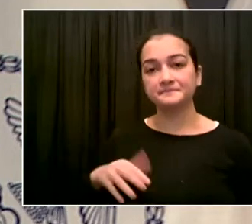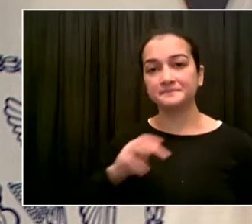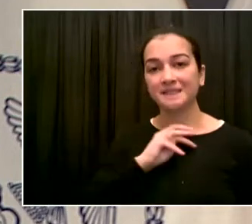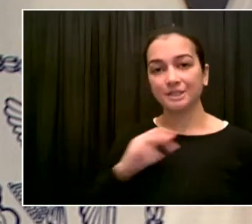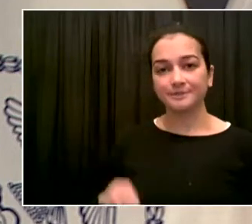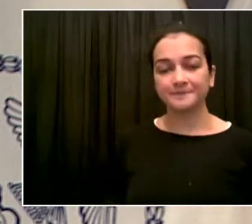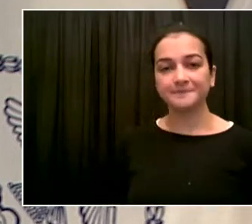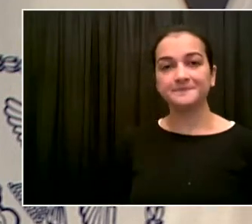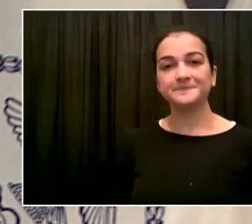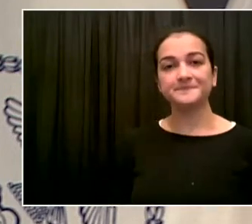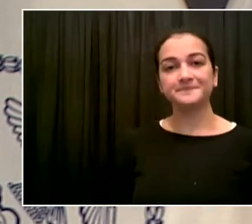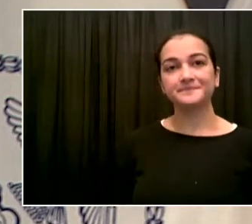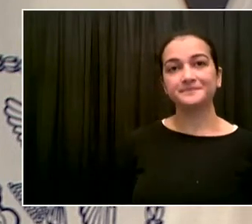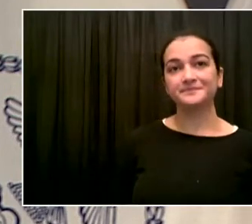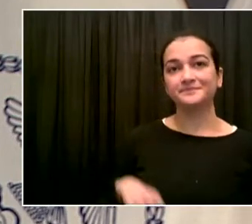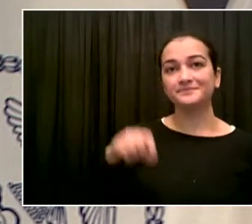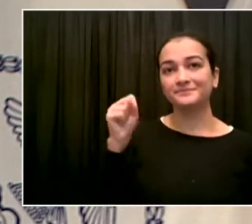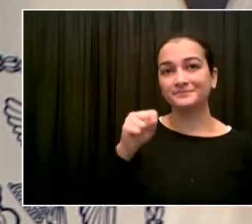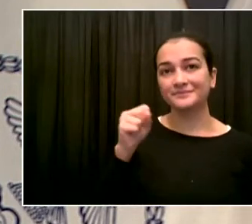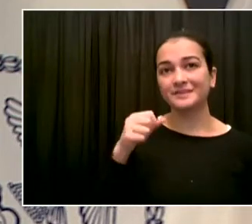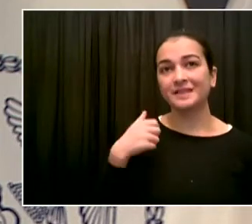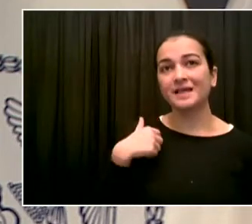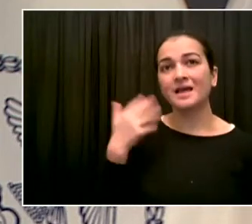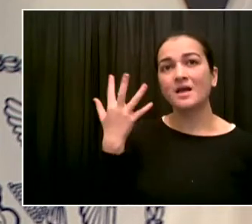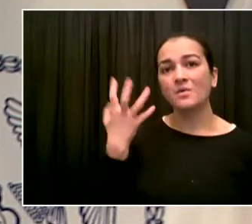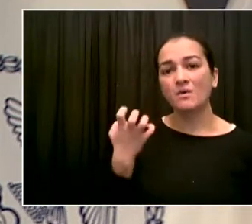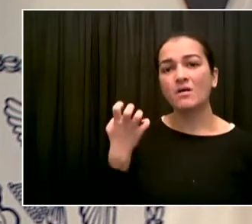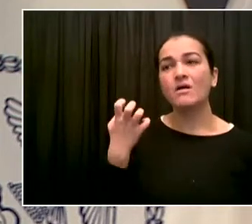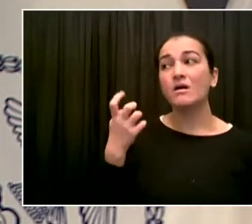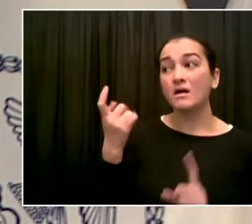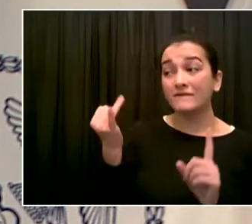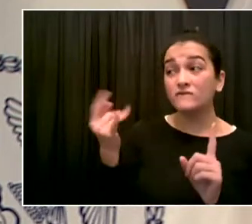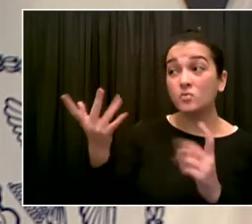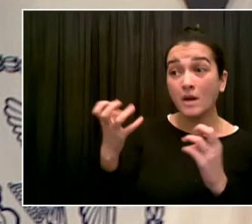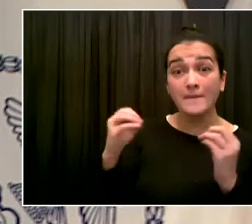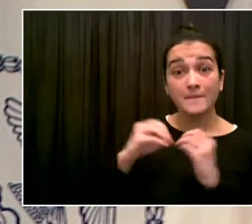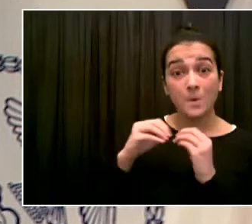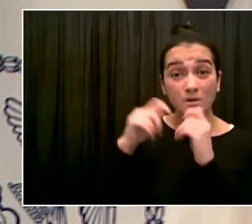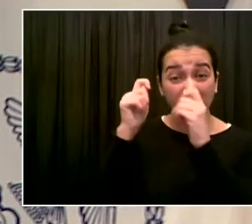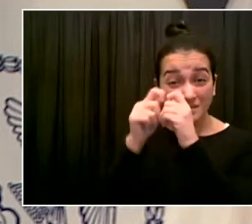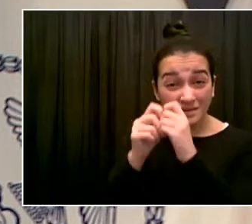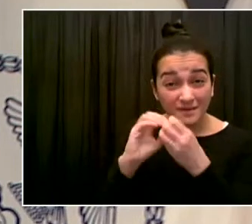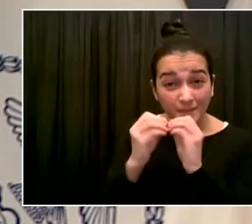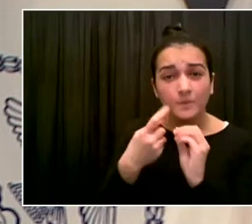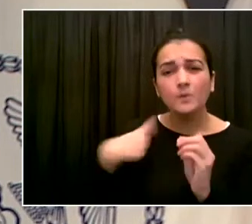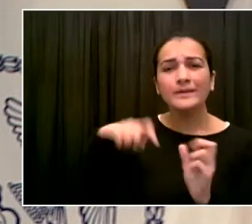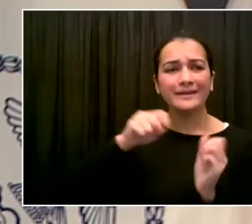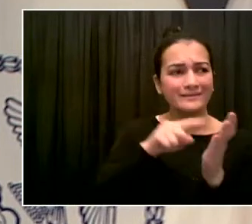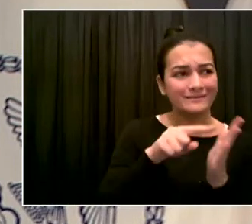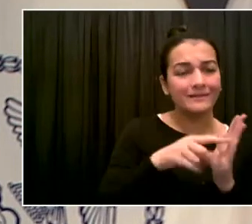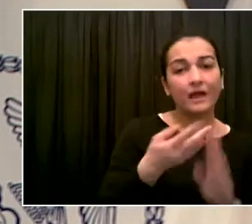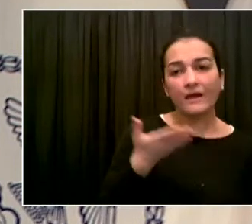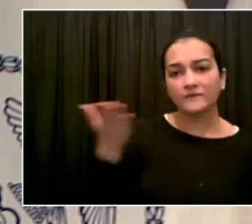TO THE SPECIFICS ON WHAT HAS BEEN UP TO DATE ON